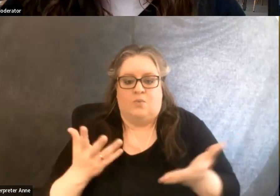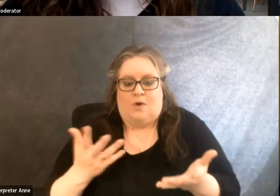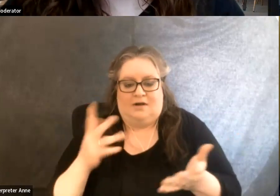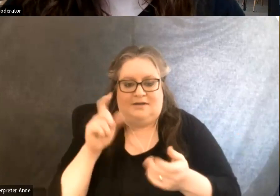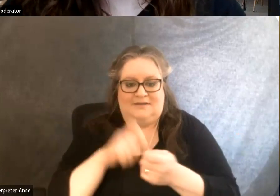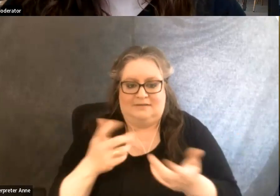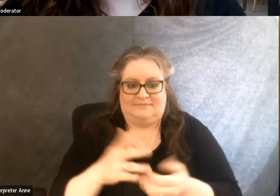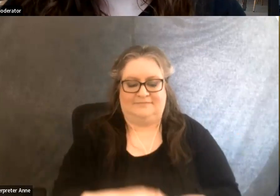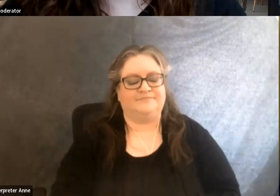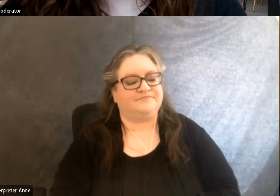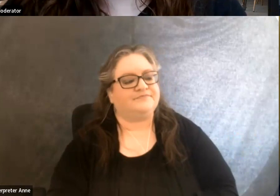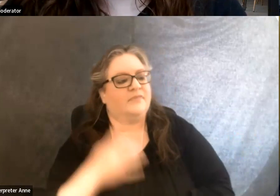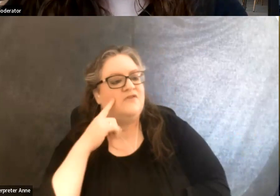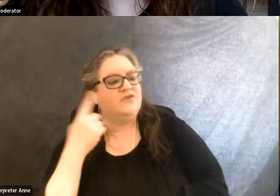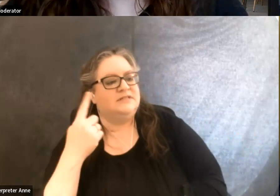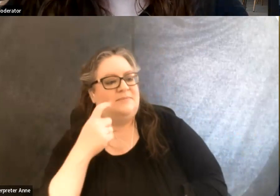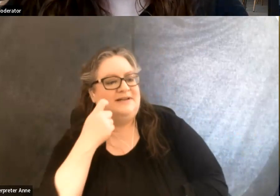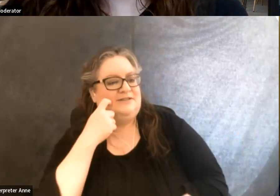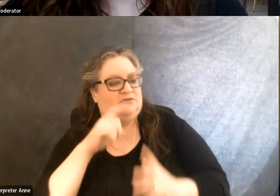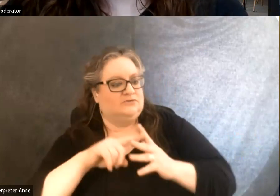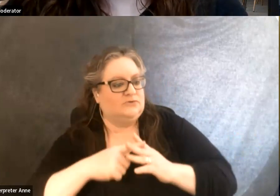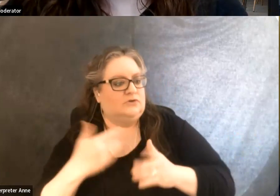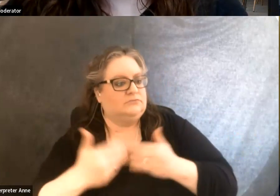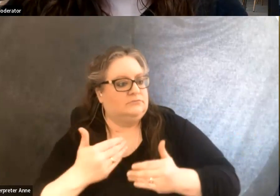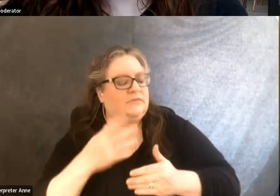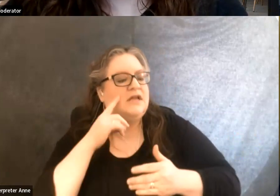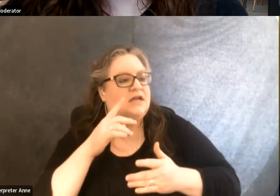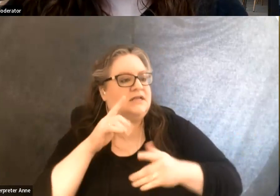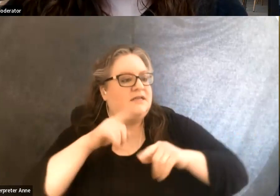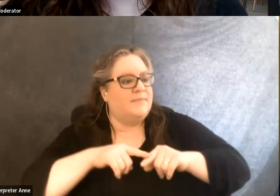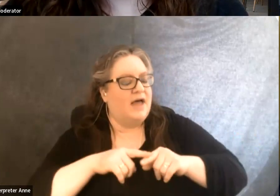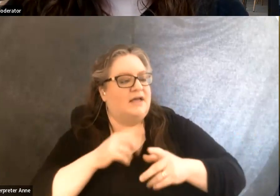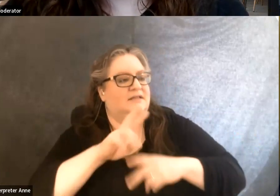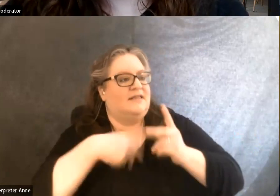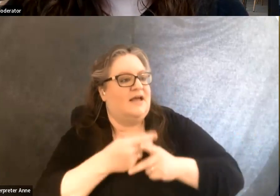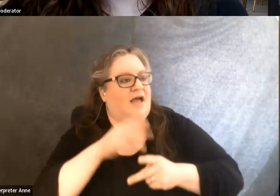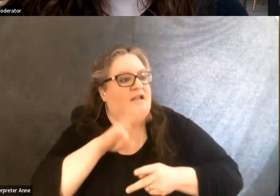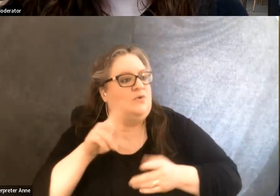For a beginner, it actually depends on what kind of website you're trying to create,